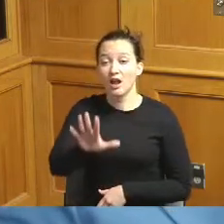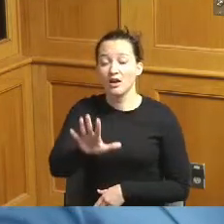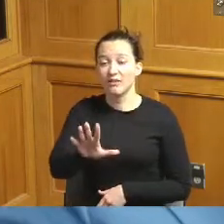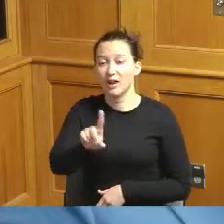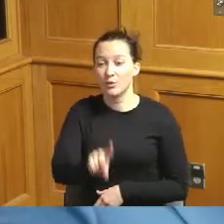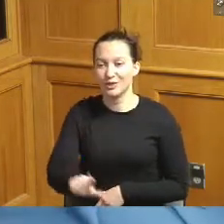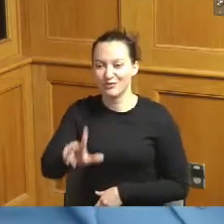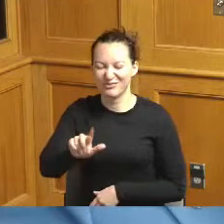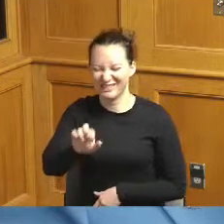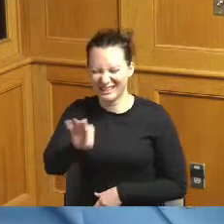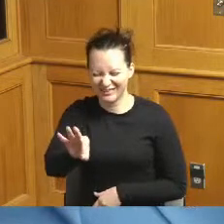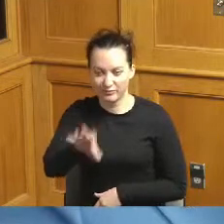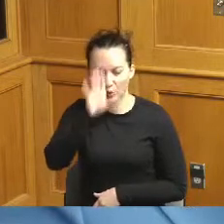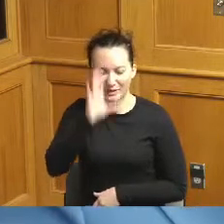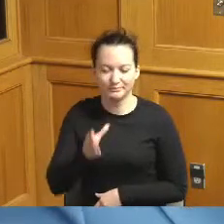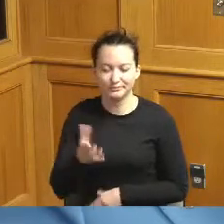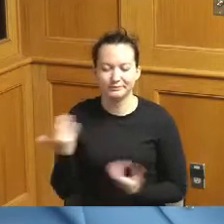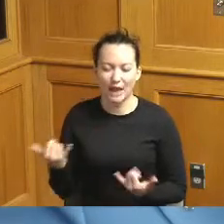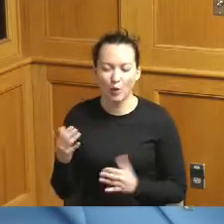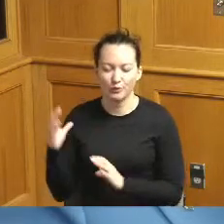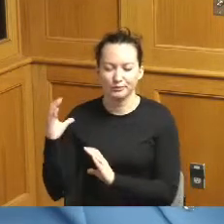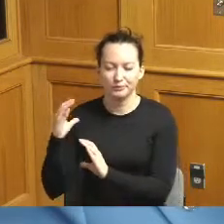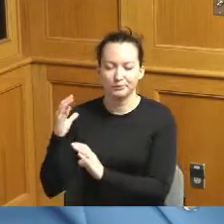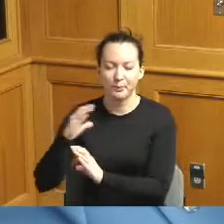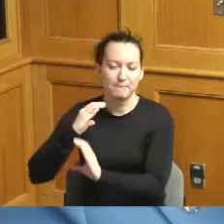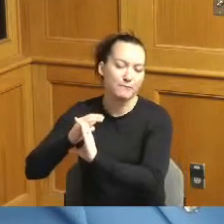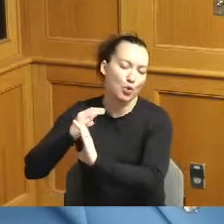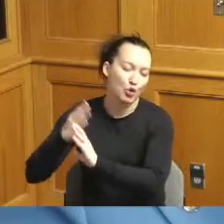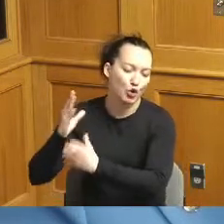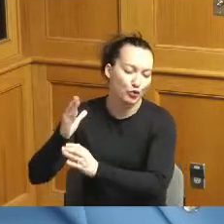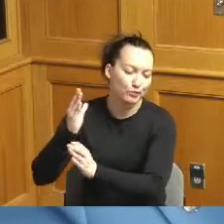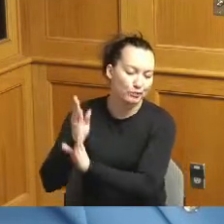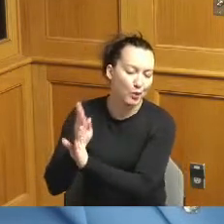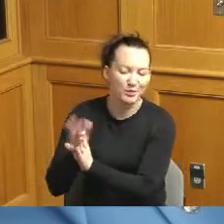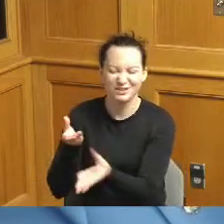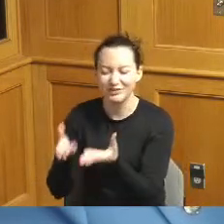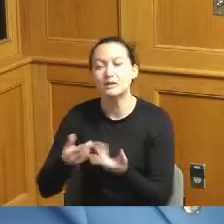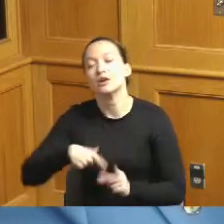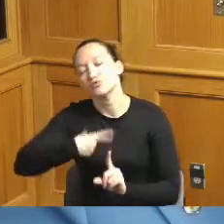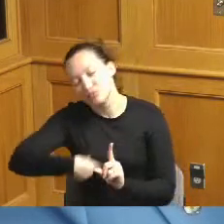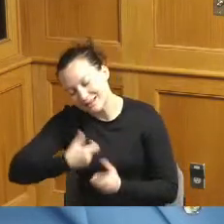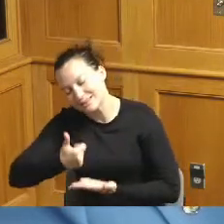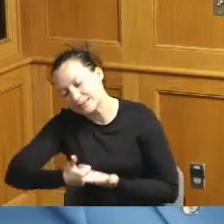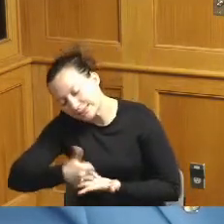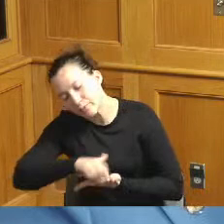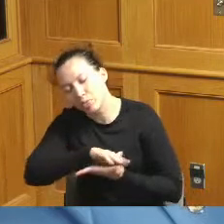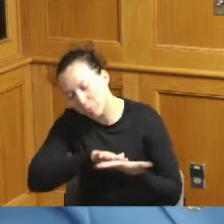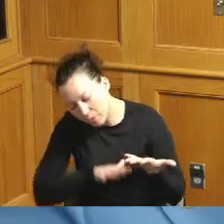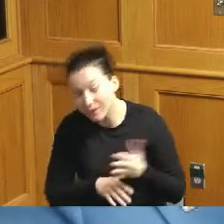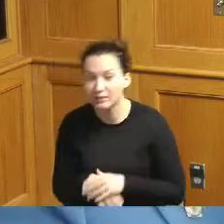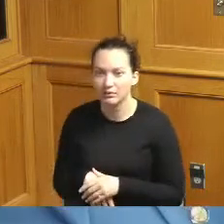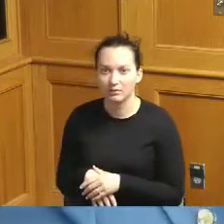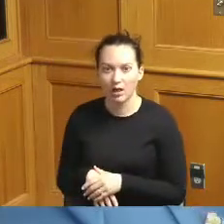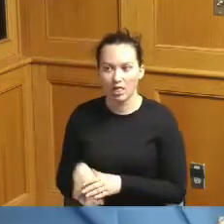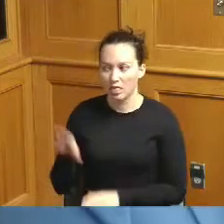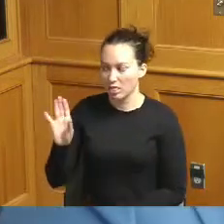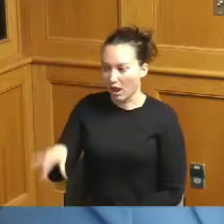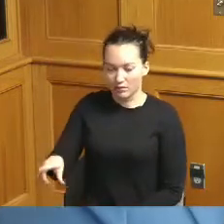which is basically mobile services not just rent assistance and those kind of things that will also